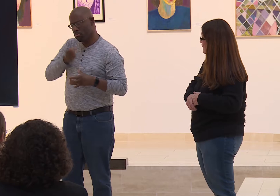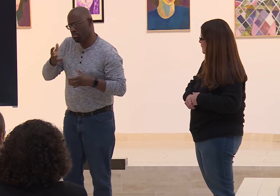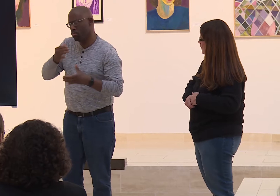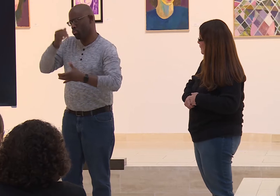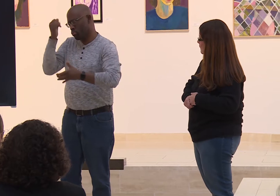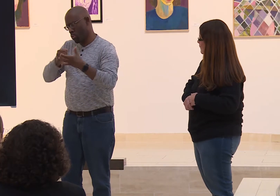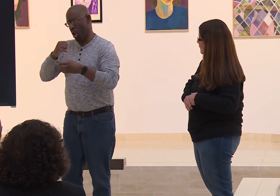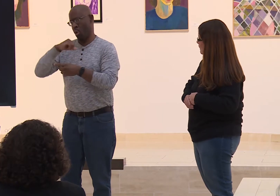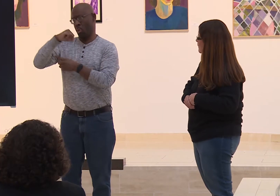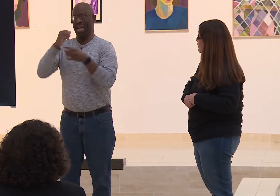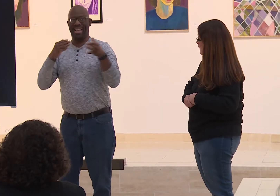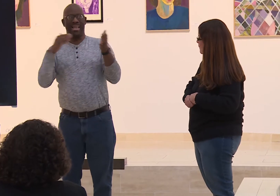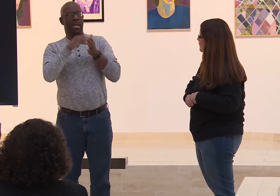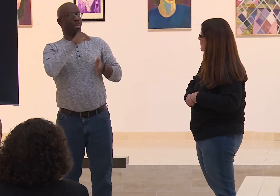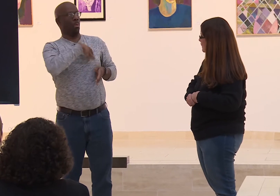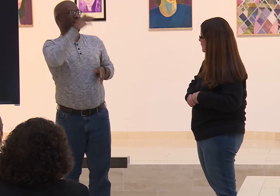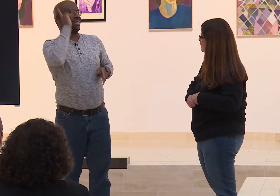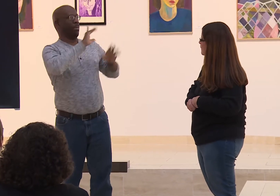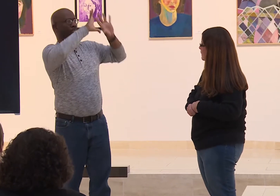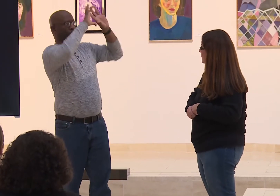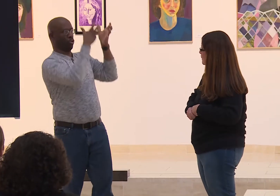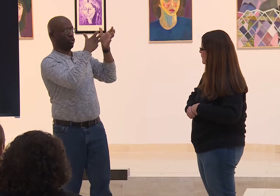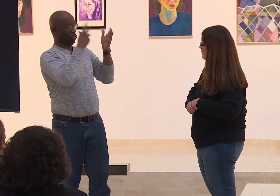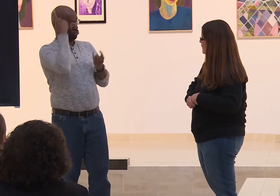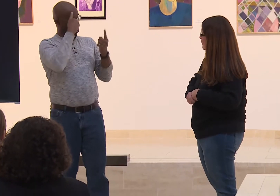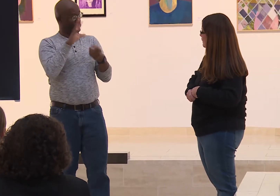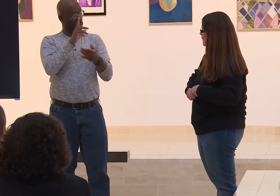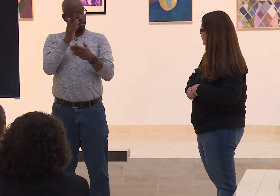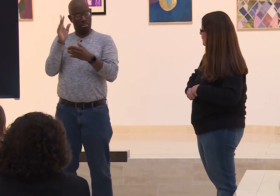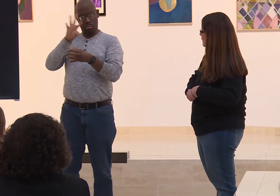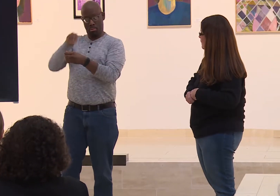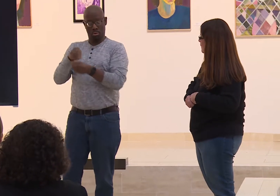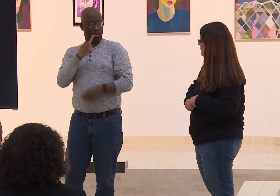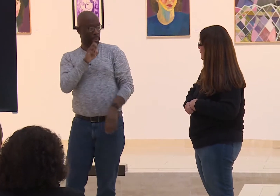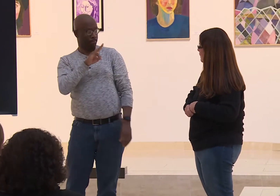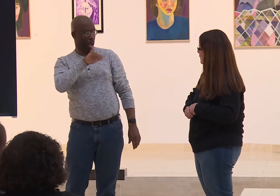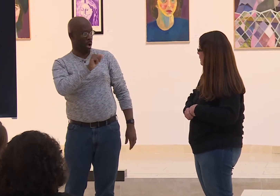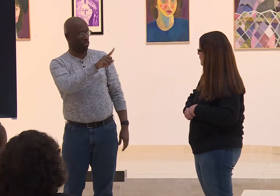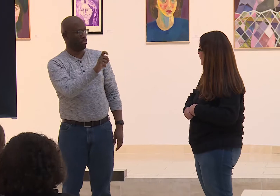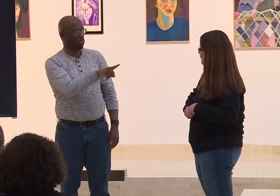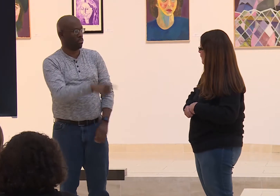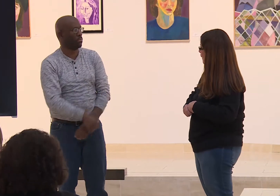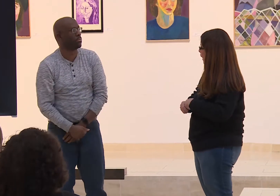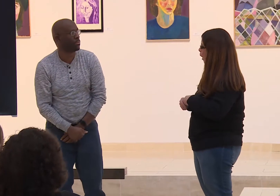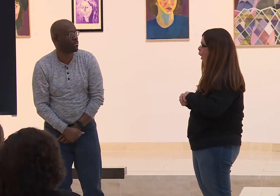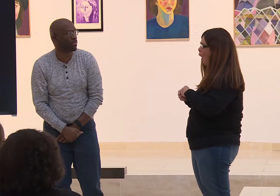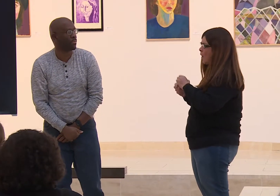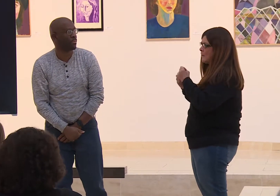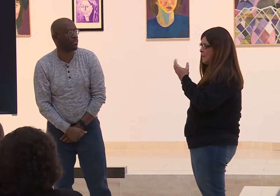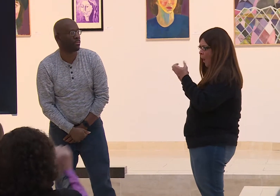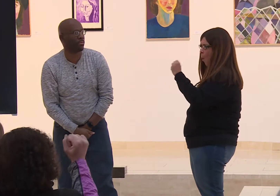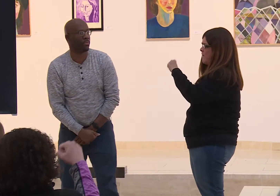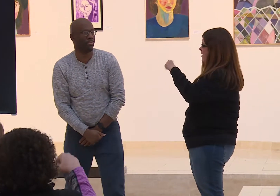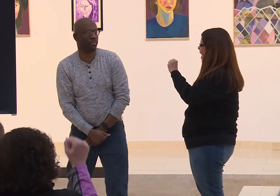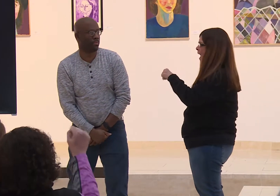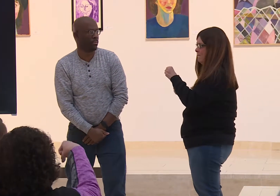We know that various cultures have the idea of pressing back against--pushing back against the larger, dominant culture.